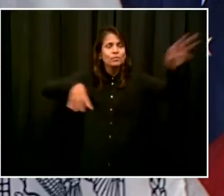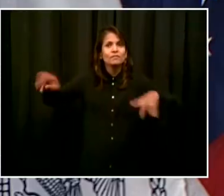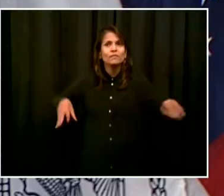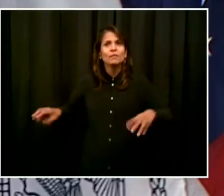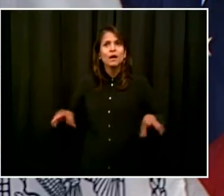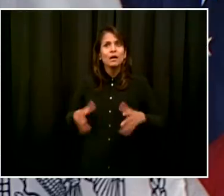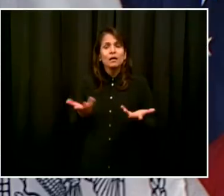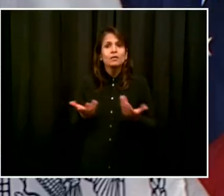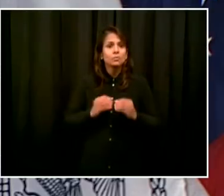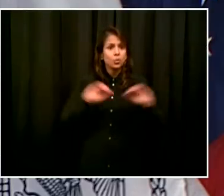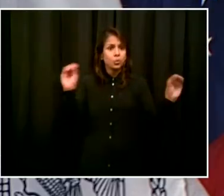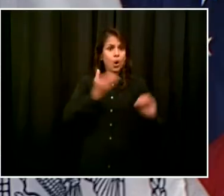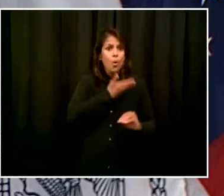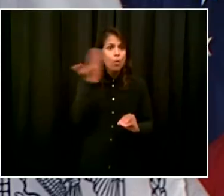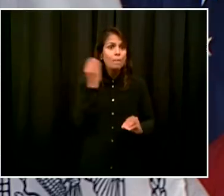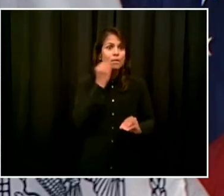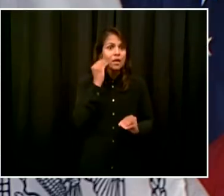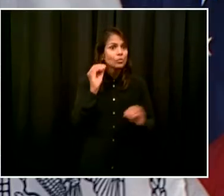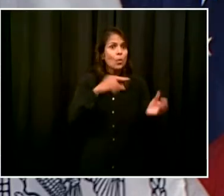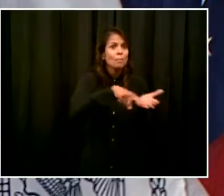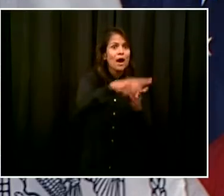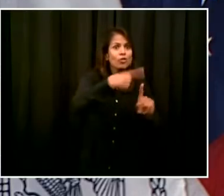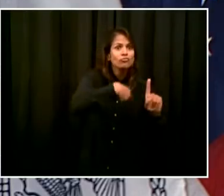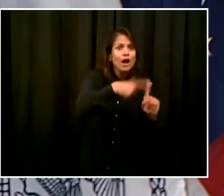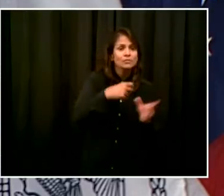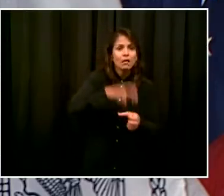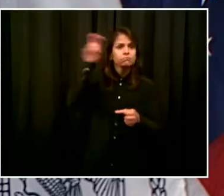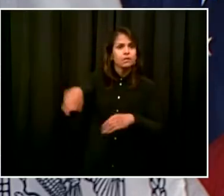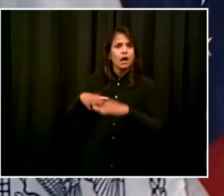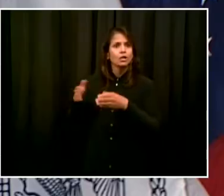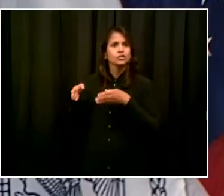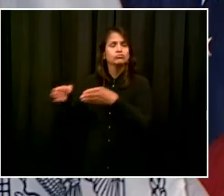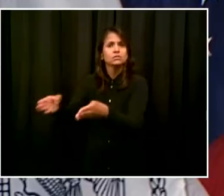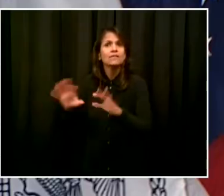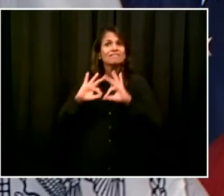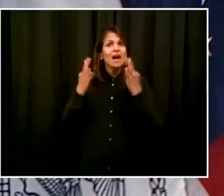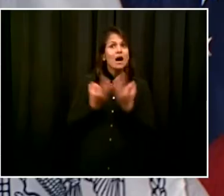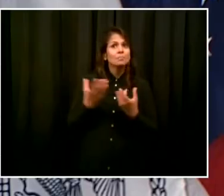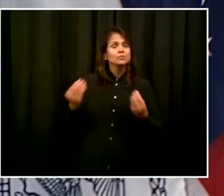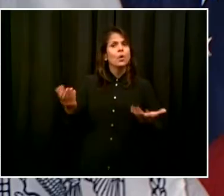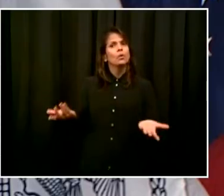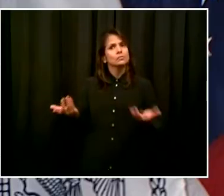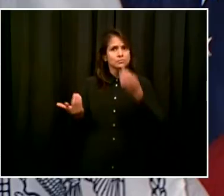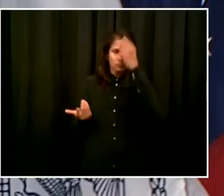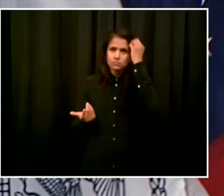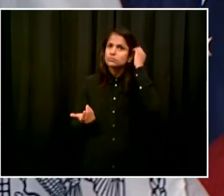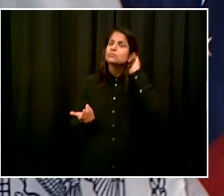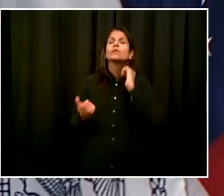WITA H POTENTIAL EVICTION CRISIS LOOMING, MAYBE IS IT TIME TO GO BAK CTTHO E